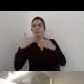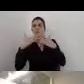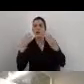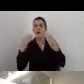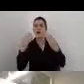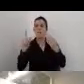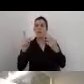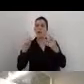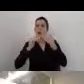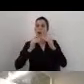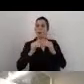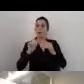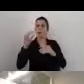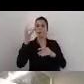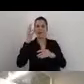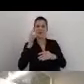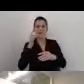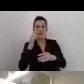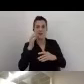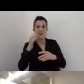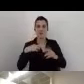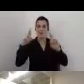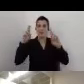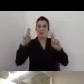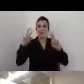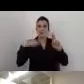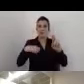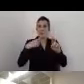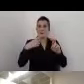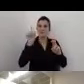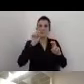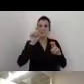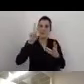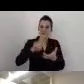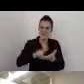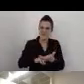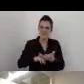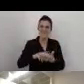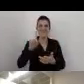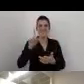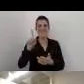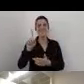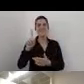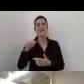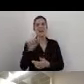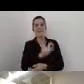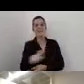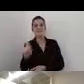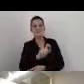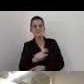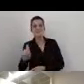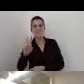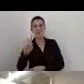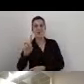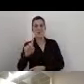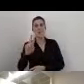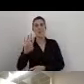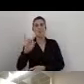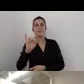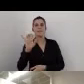Talia, that I hope that I mentioned her name rightly, and for Verbit for the life captioning, and thank you for listening. Omer.